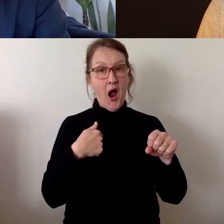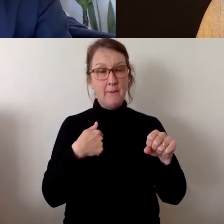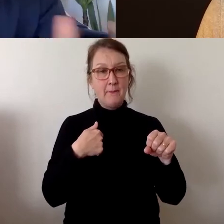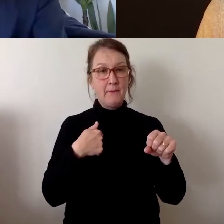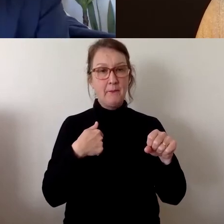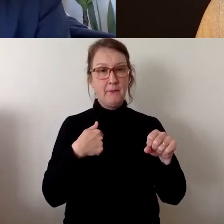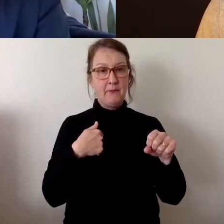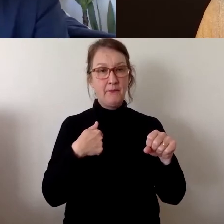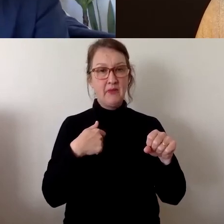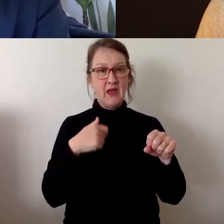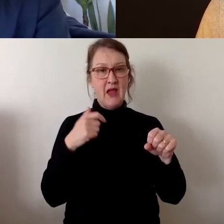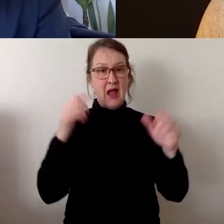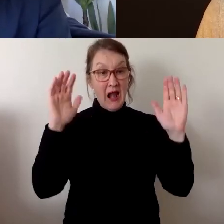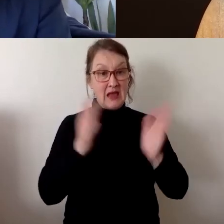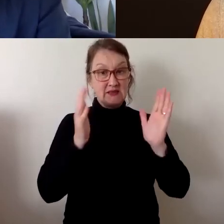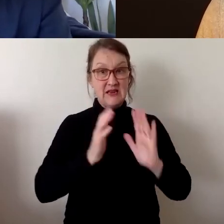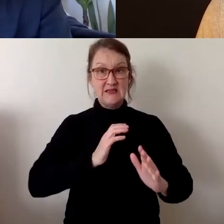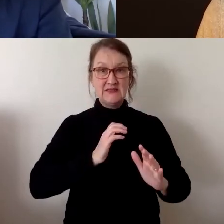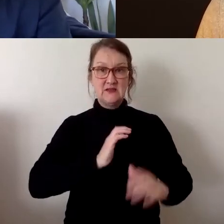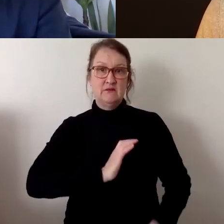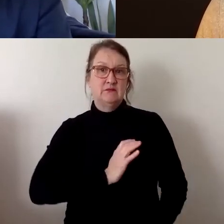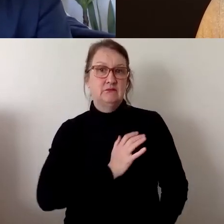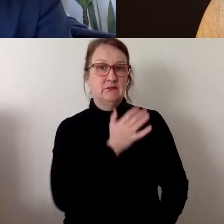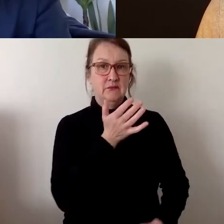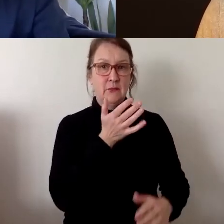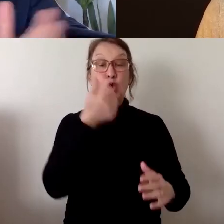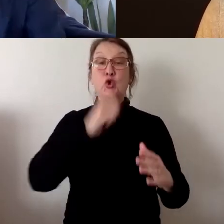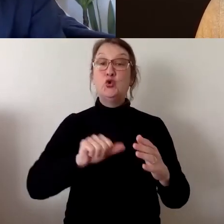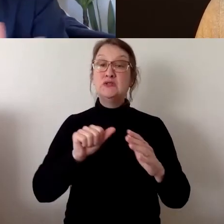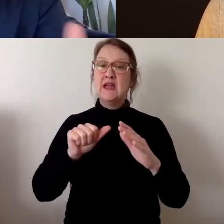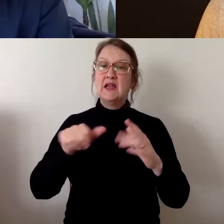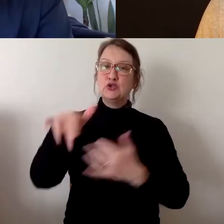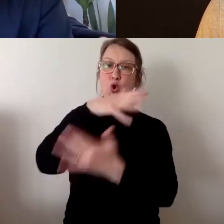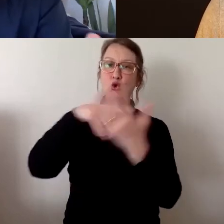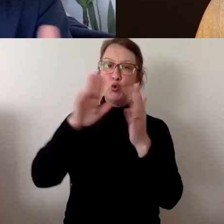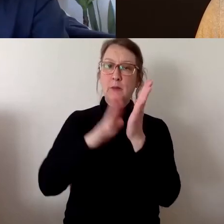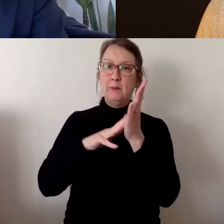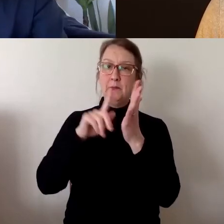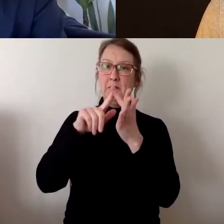broadcasting digital offers, like using social media. I think there's two ways to go here.